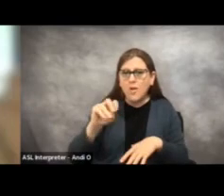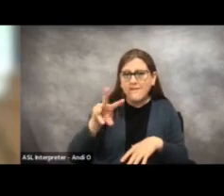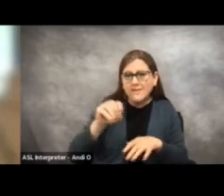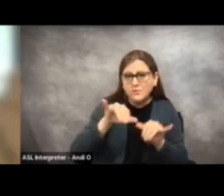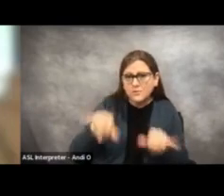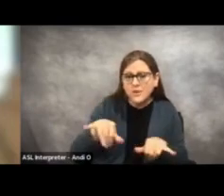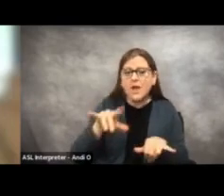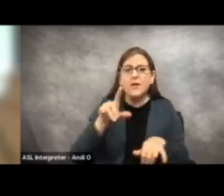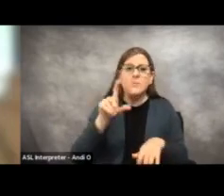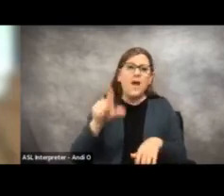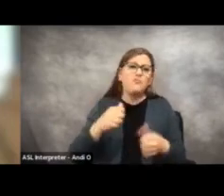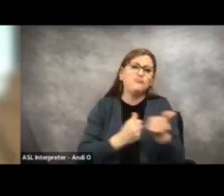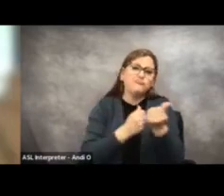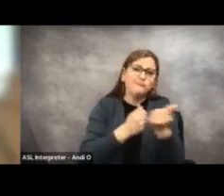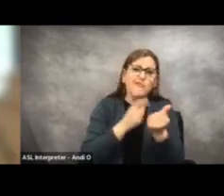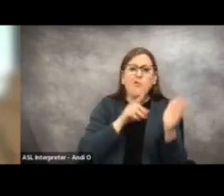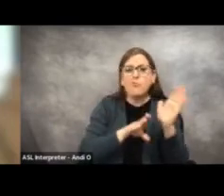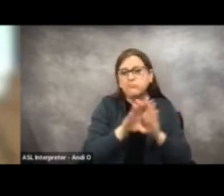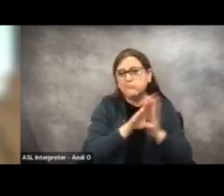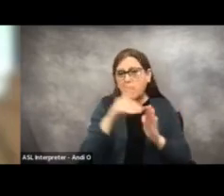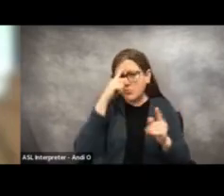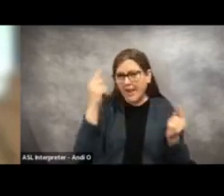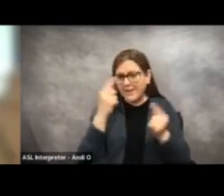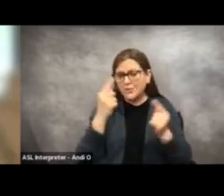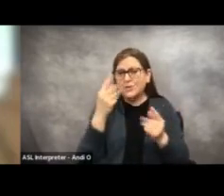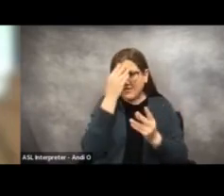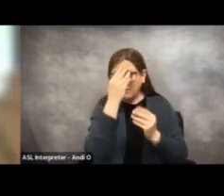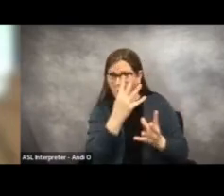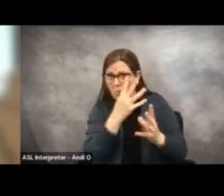building of brain injury informed programming and protocols within the child